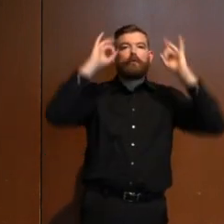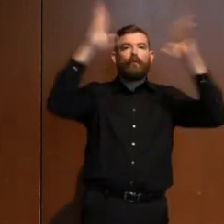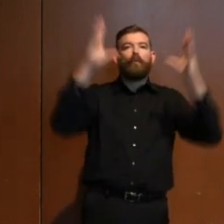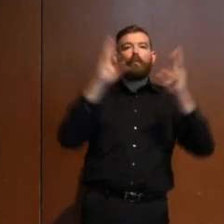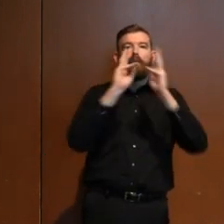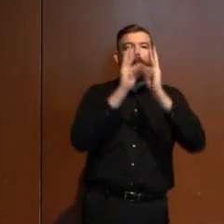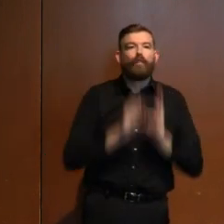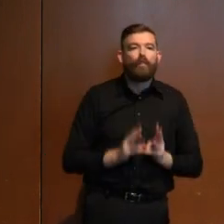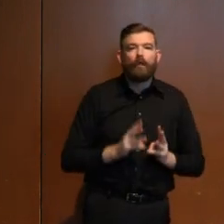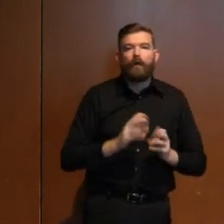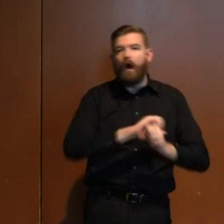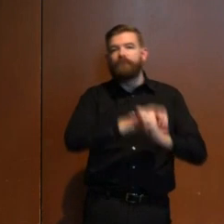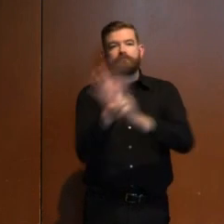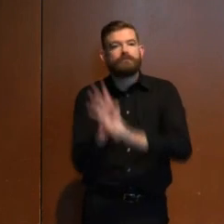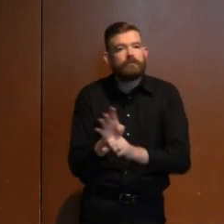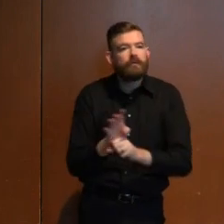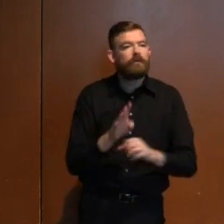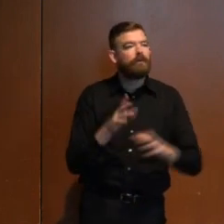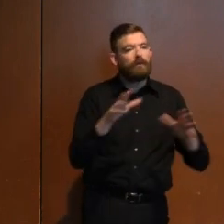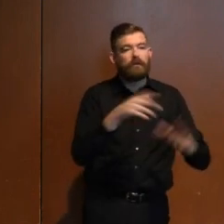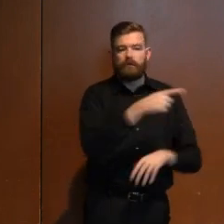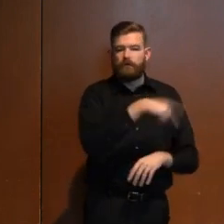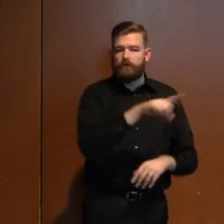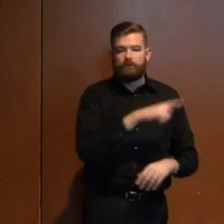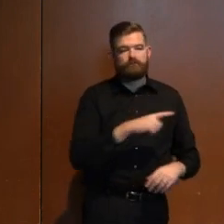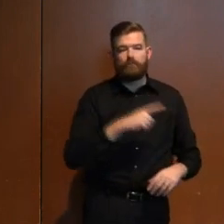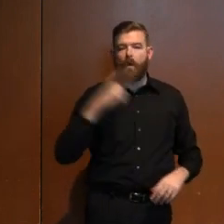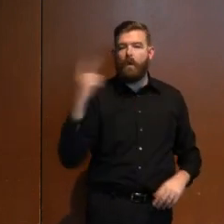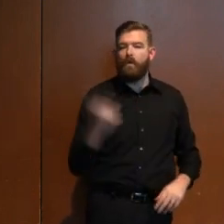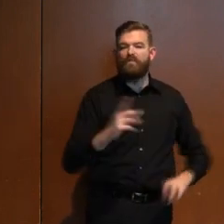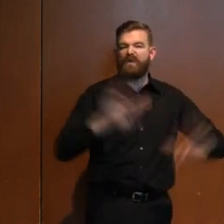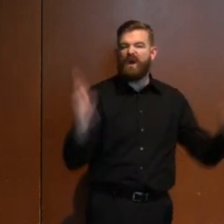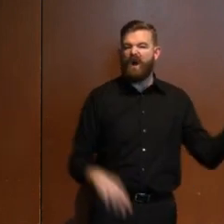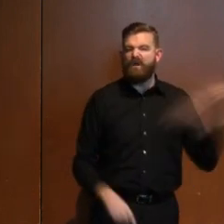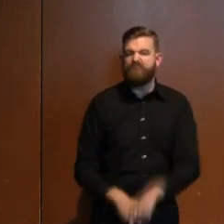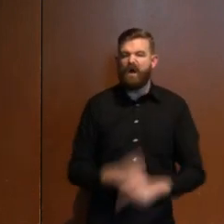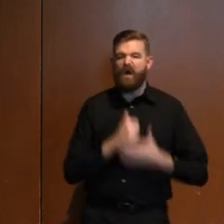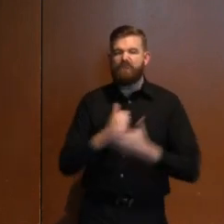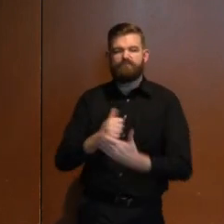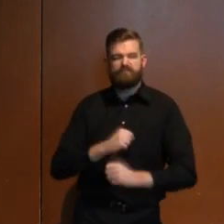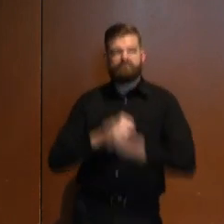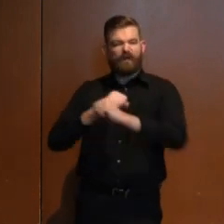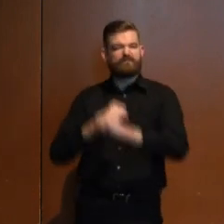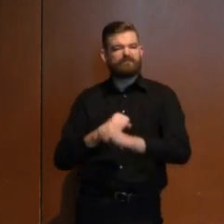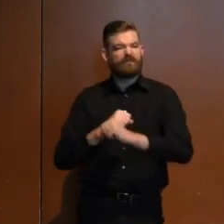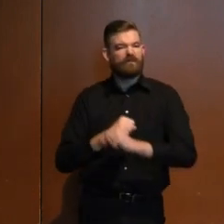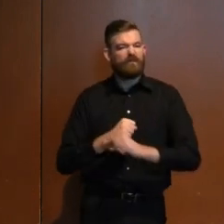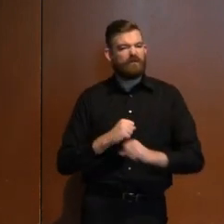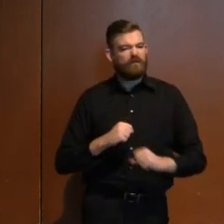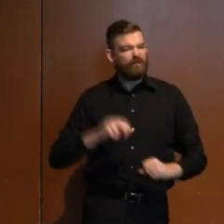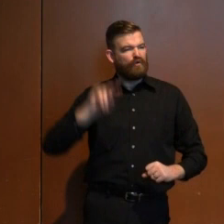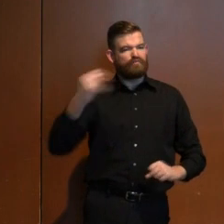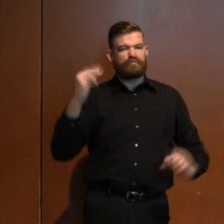STORM IS HITTING NEW JERSEY. AND IN SHORT ORDER WHEN THE BELL RANG THERE YOU ARE AGAIN